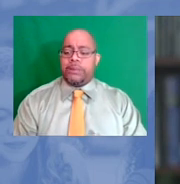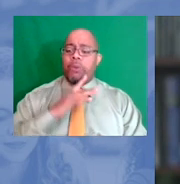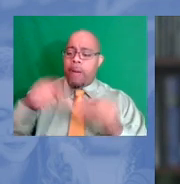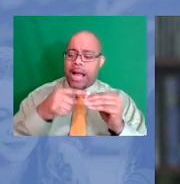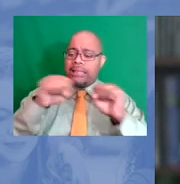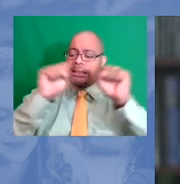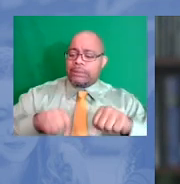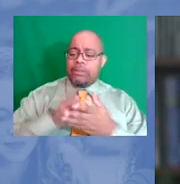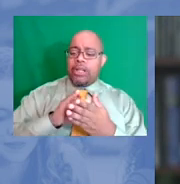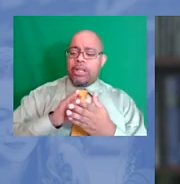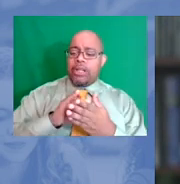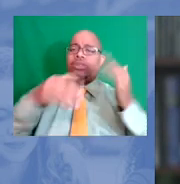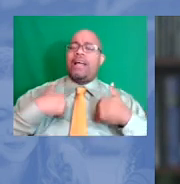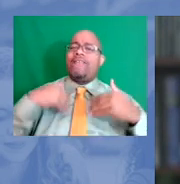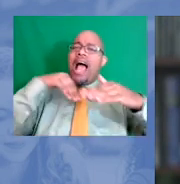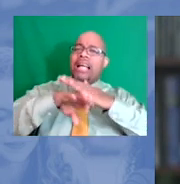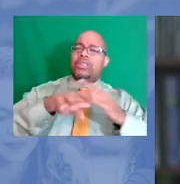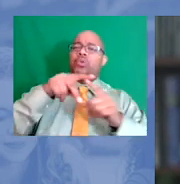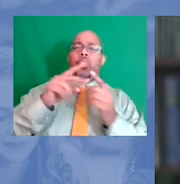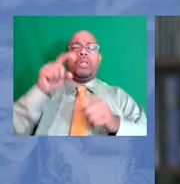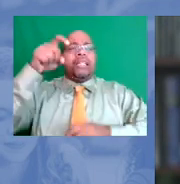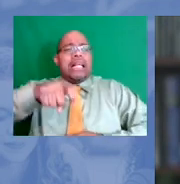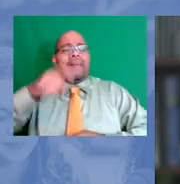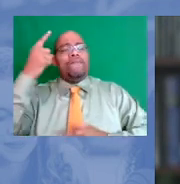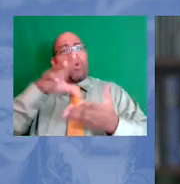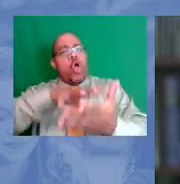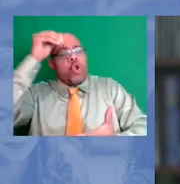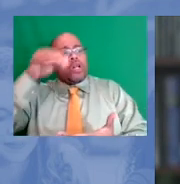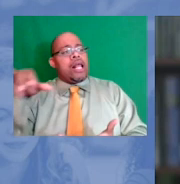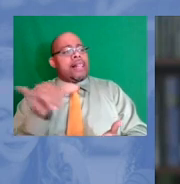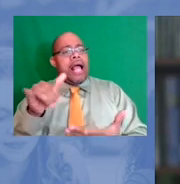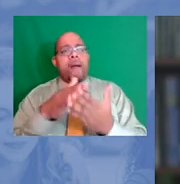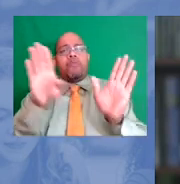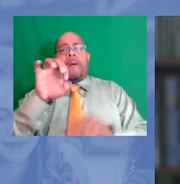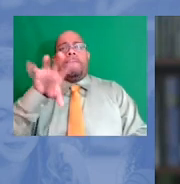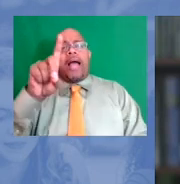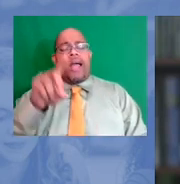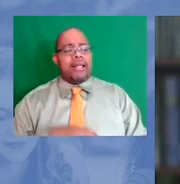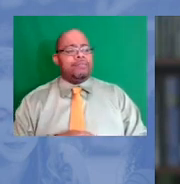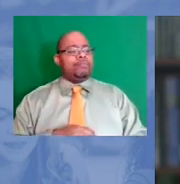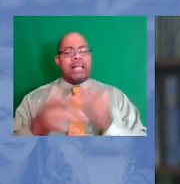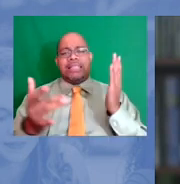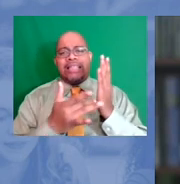HAD ACCESS TO TOOLS NEEDED FOR LEARNING LIKE BROADBAND AND TECHNOLOGICAL DEVICES.